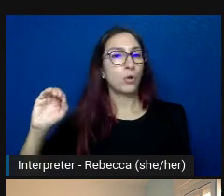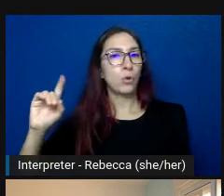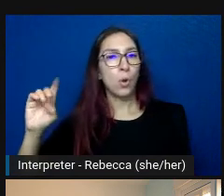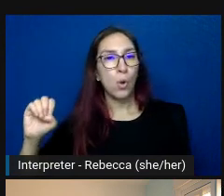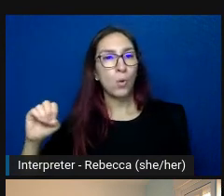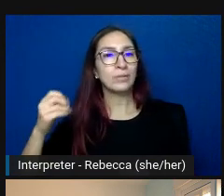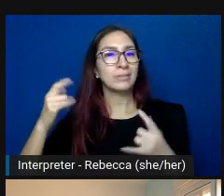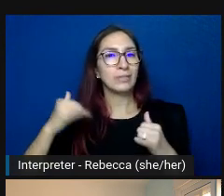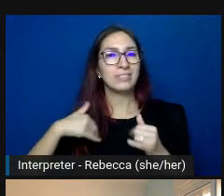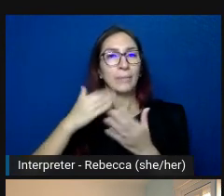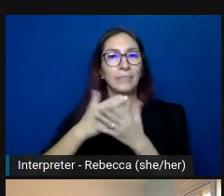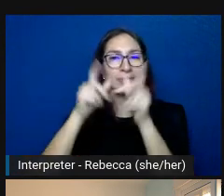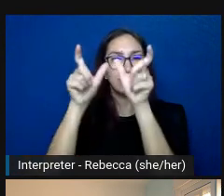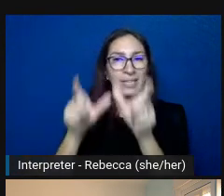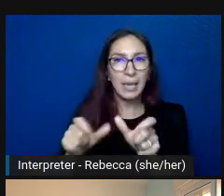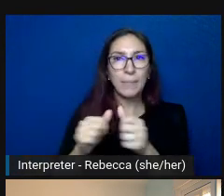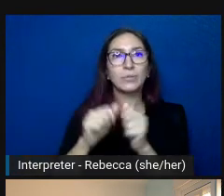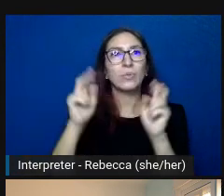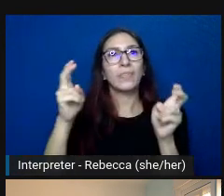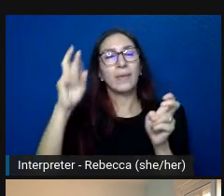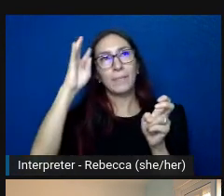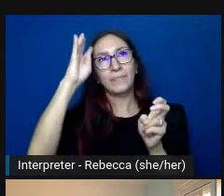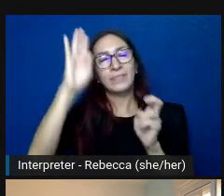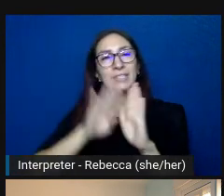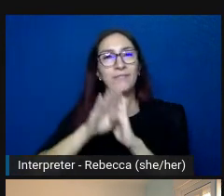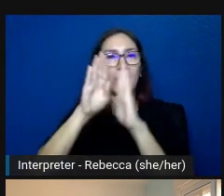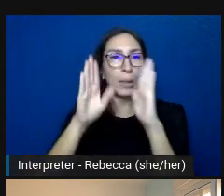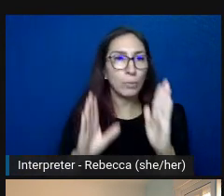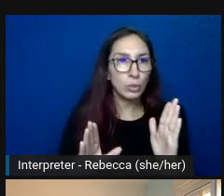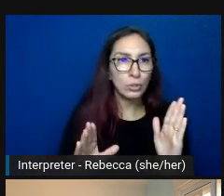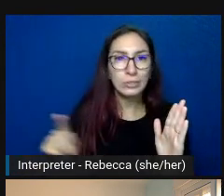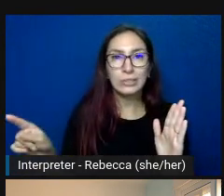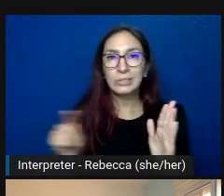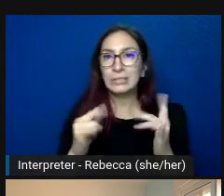Our team developers were still showing tables to a structure